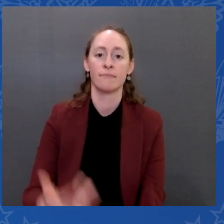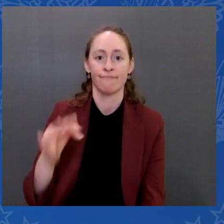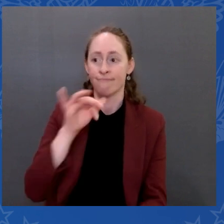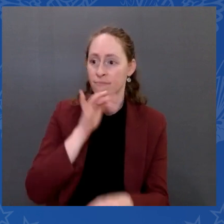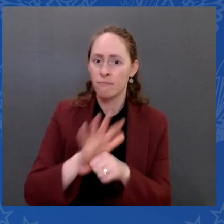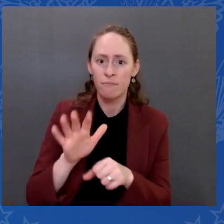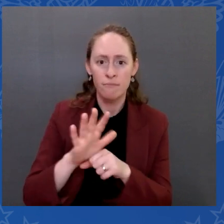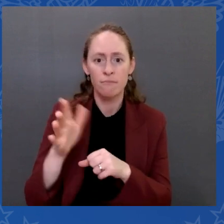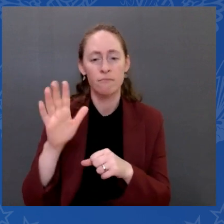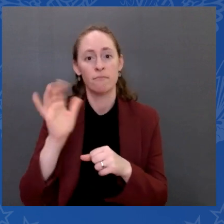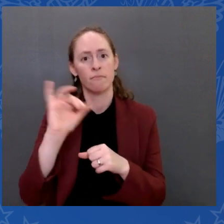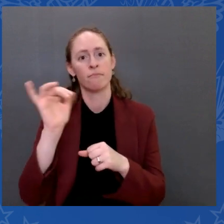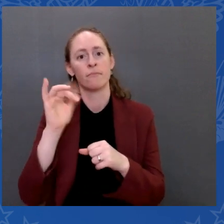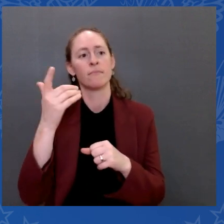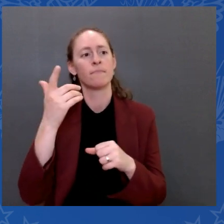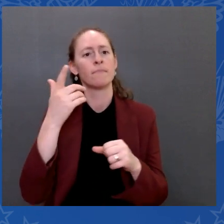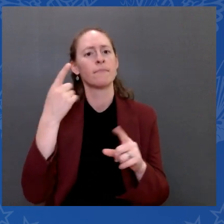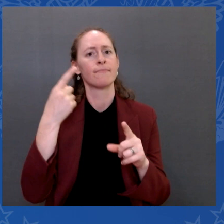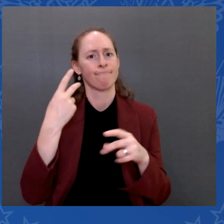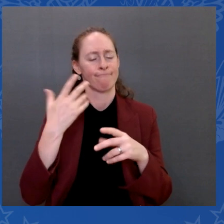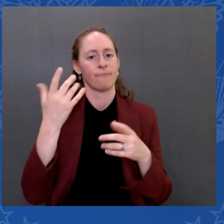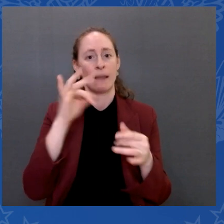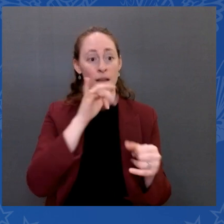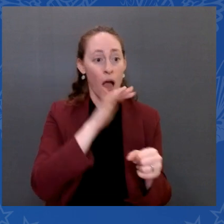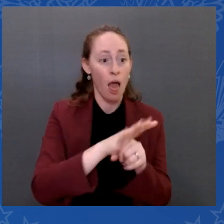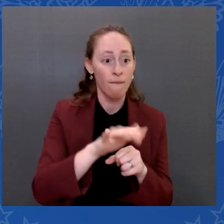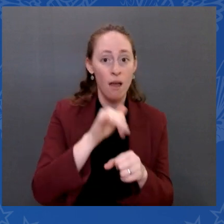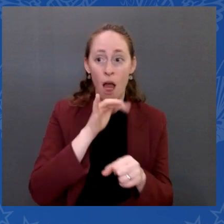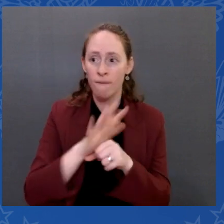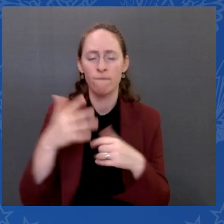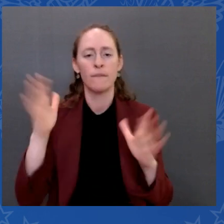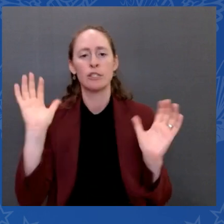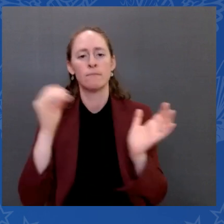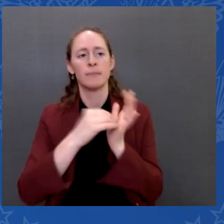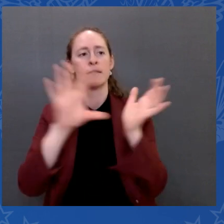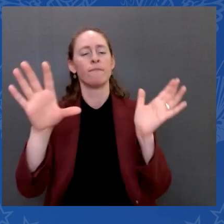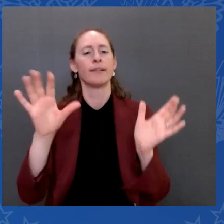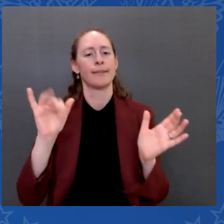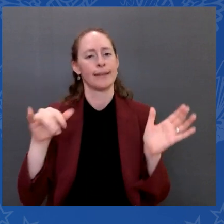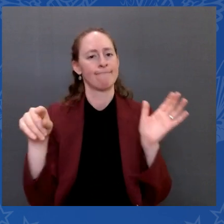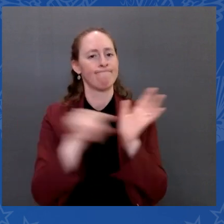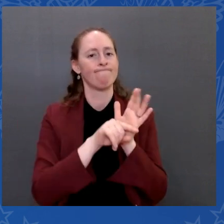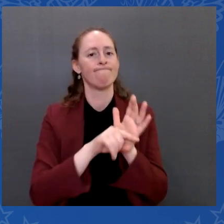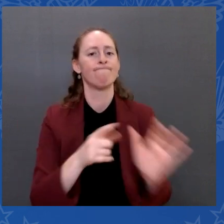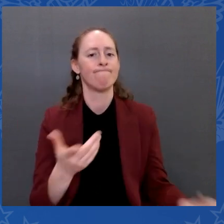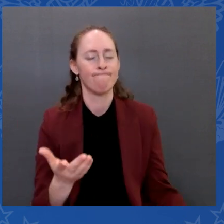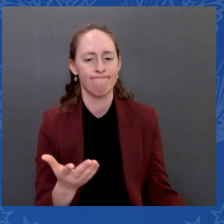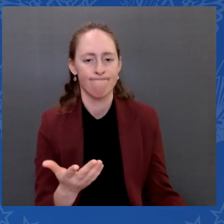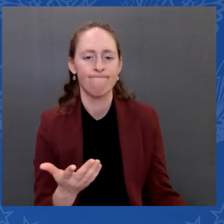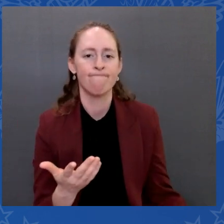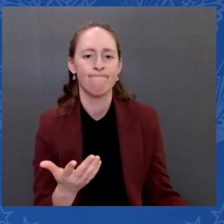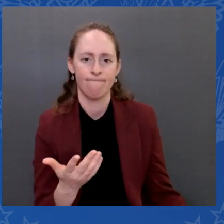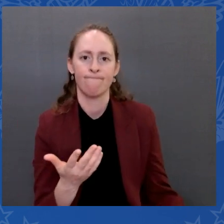that Secretary Raimondo talked about have also driven significant cost increases. We are often buying chips from brokers now